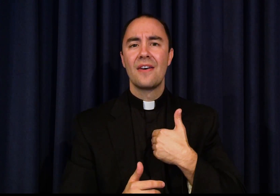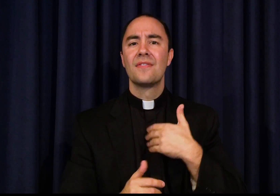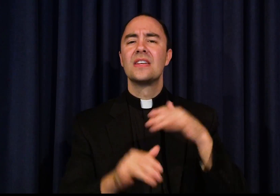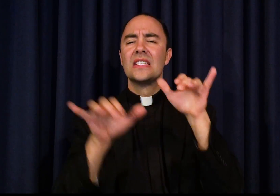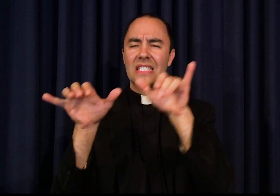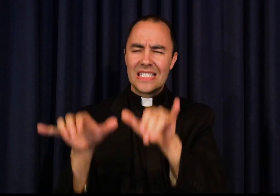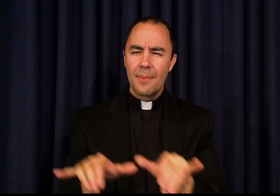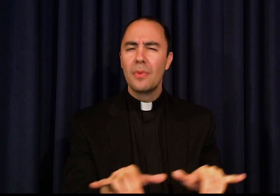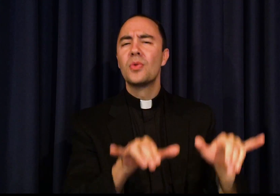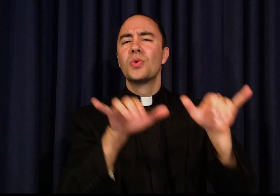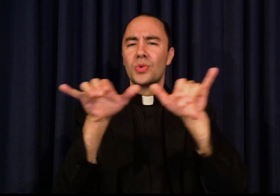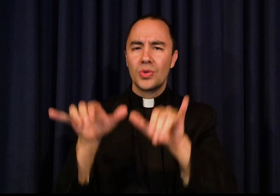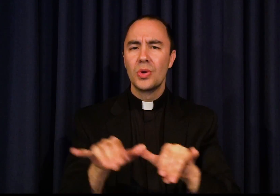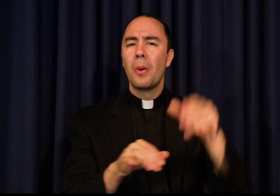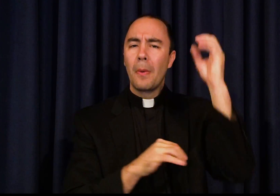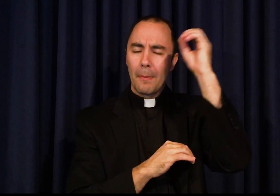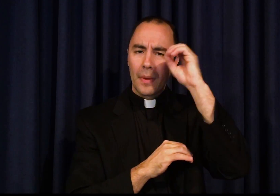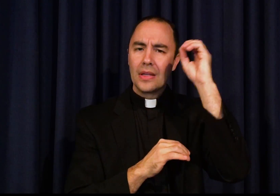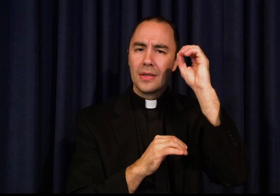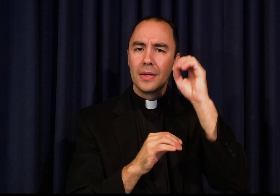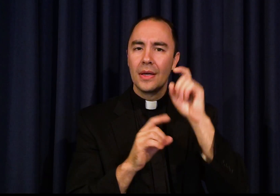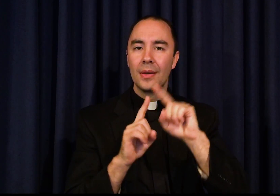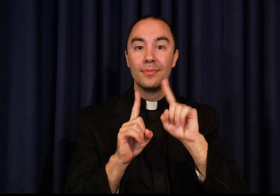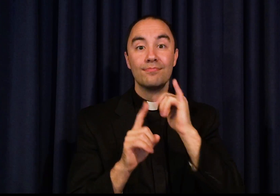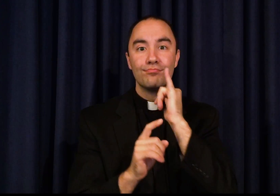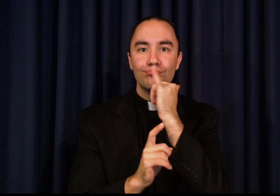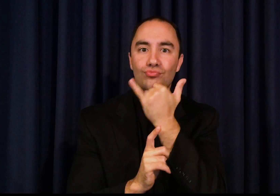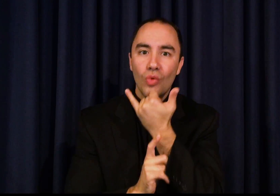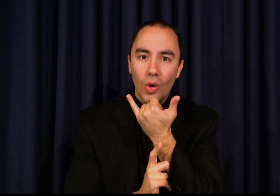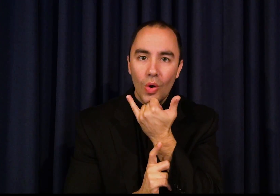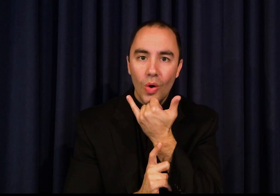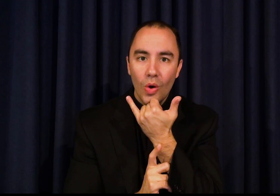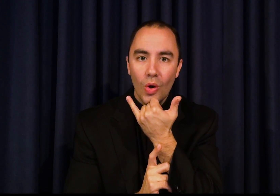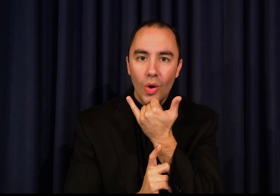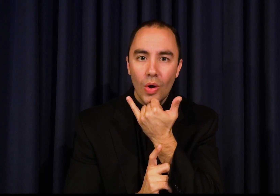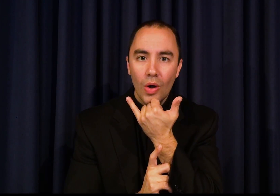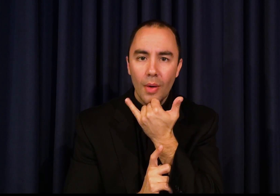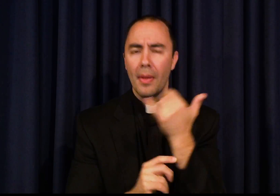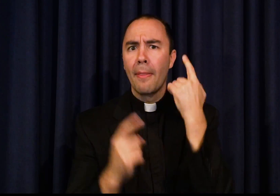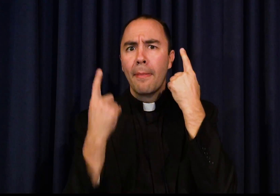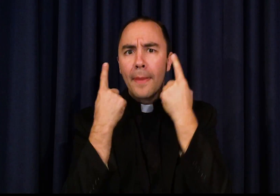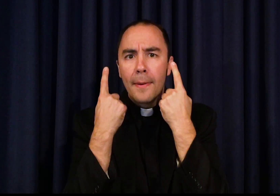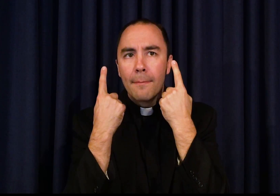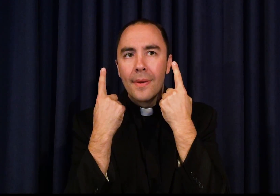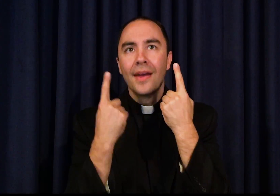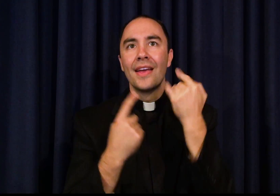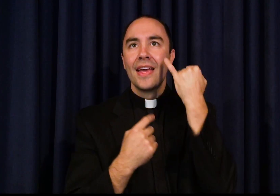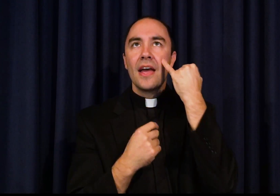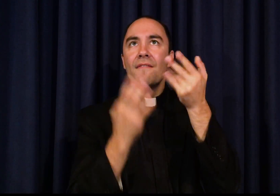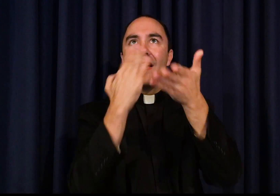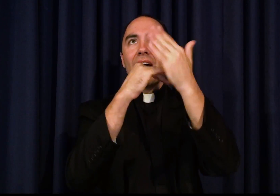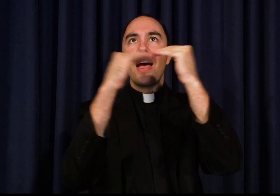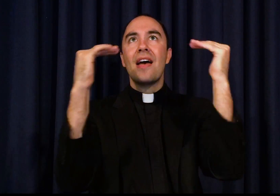just feel that many many people have a very similar understanding, an opinion,